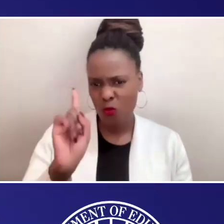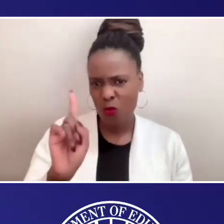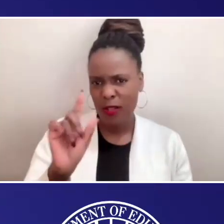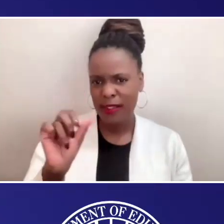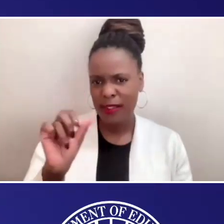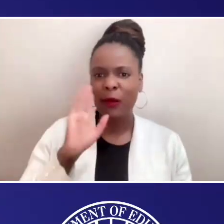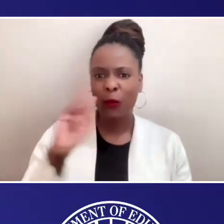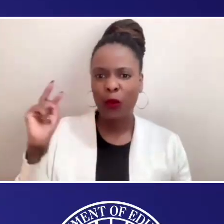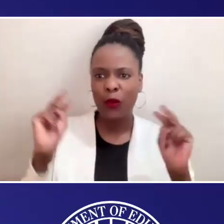it, please. Thank you.